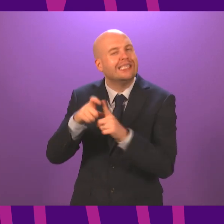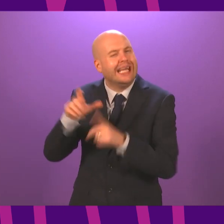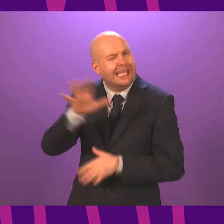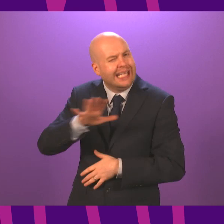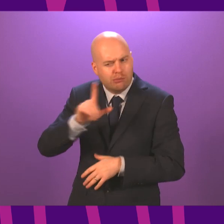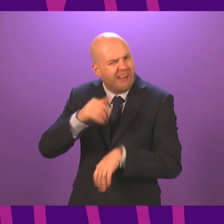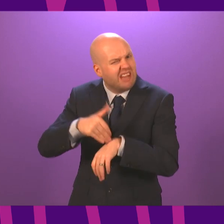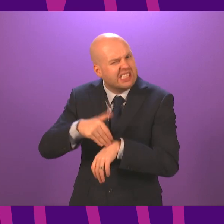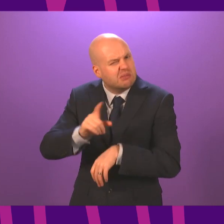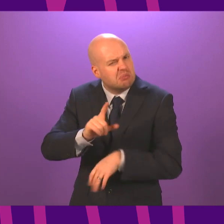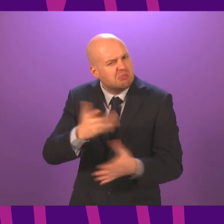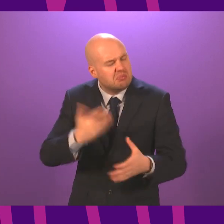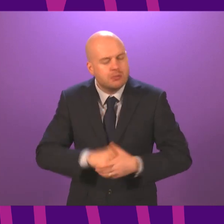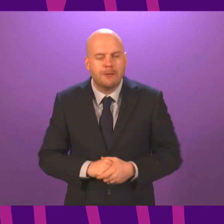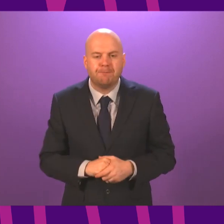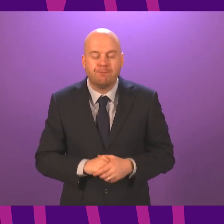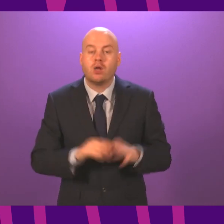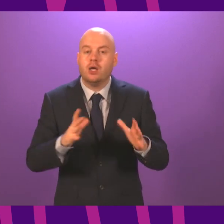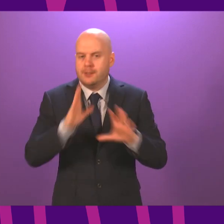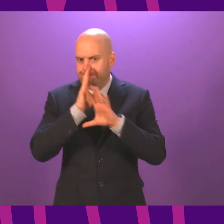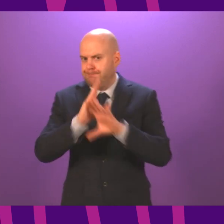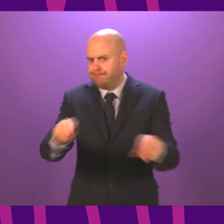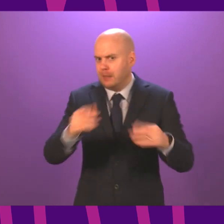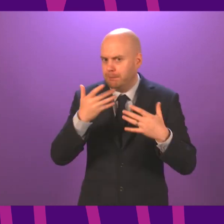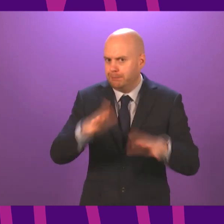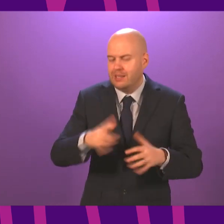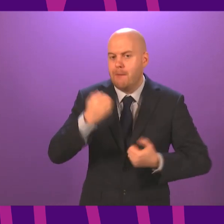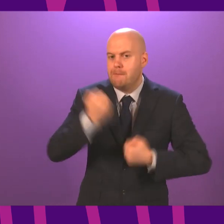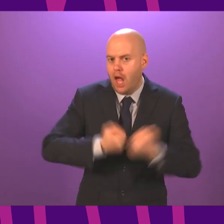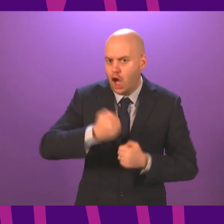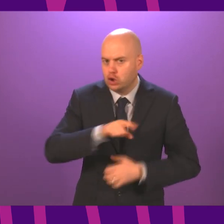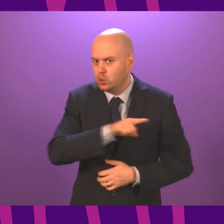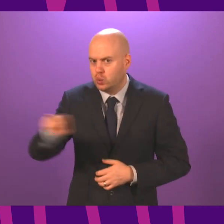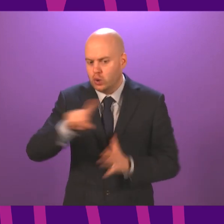stopped all recruitment activity from March to July to protect the safety of the candidates and